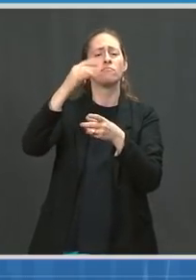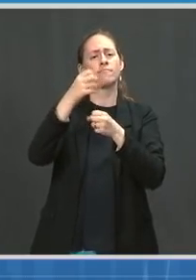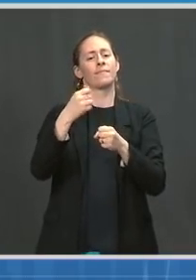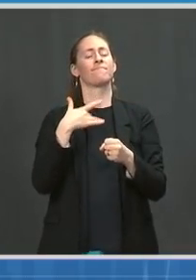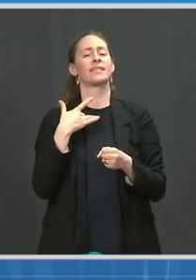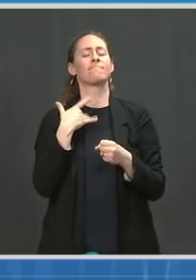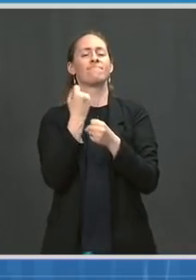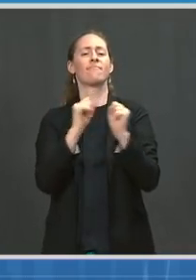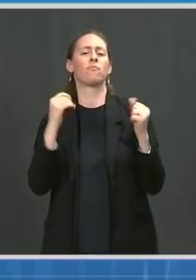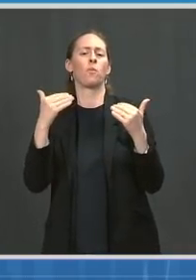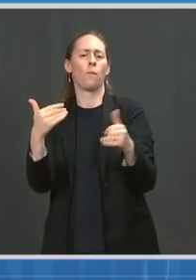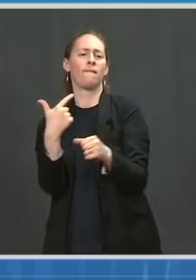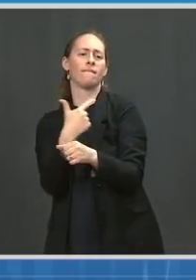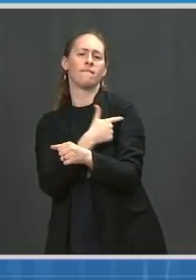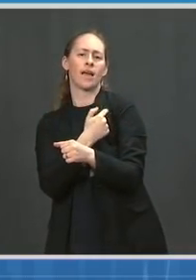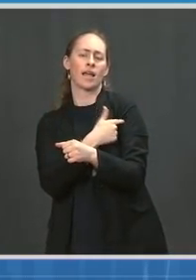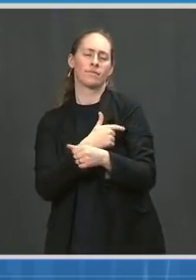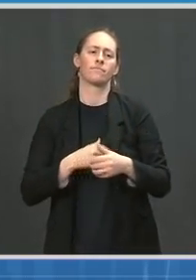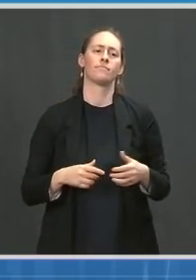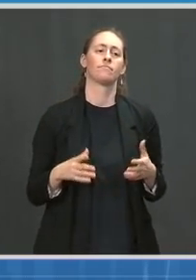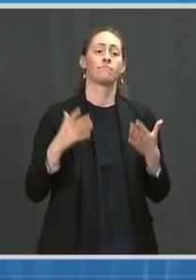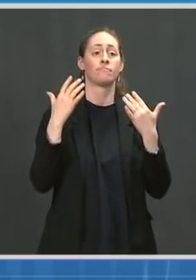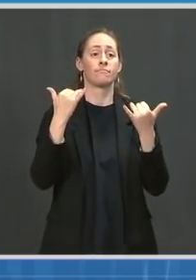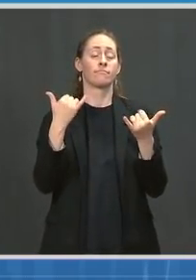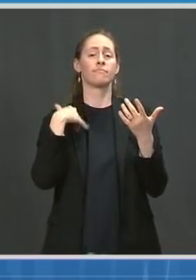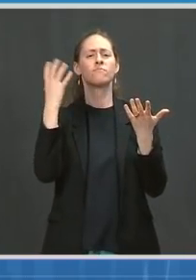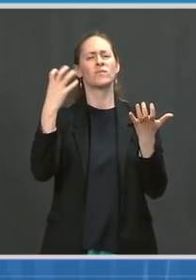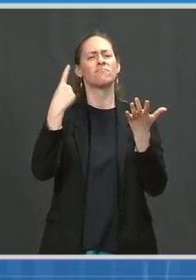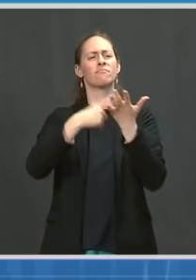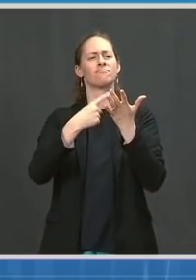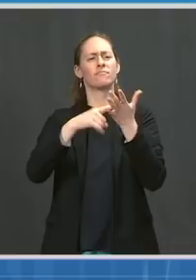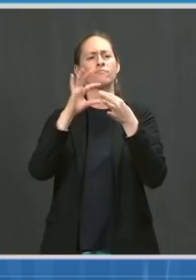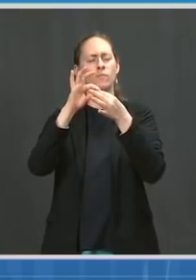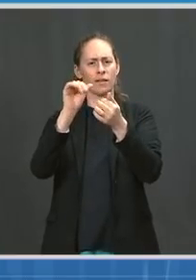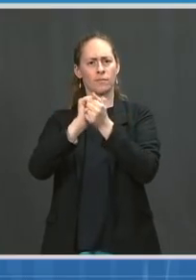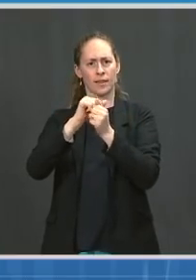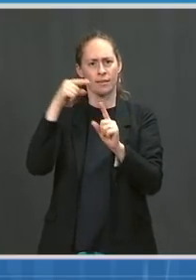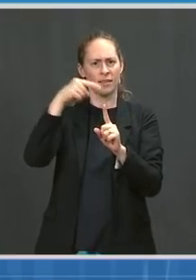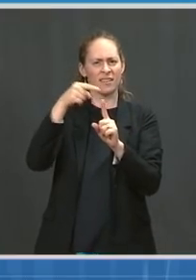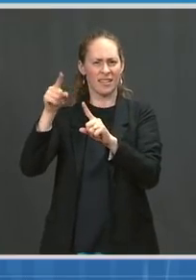In terms of an update on our vaccination program, our vaccination efforts continue to accelerate.